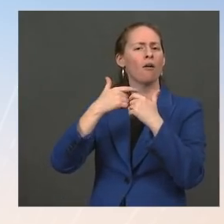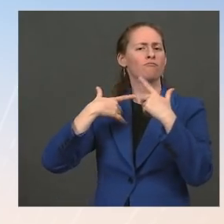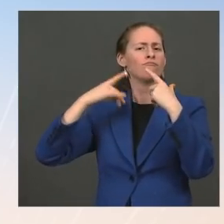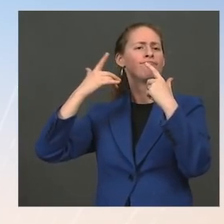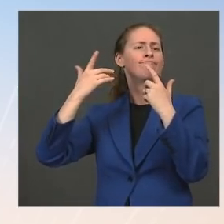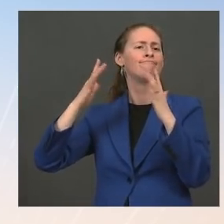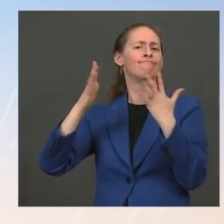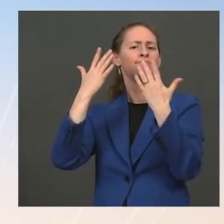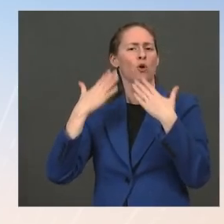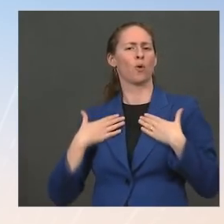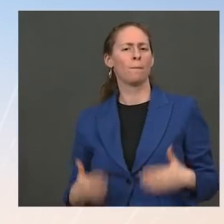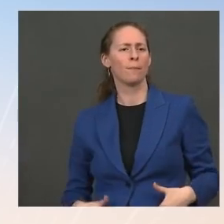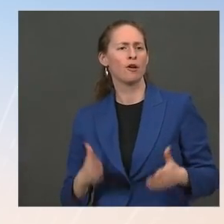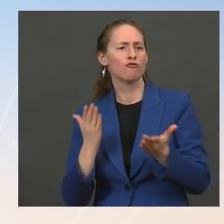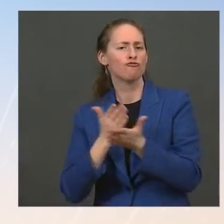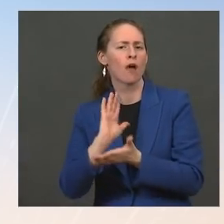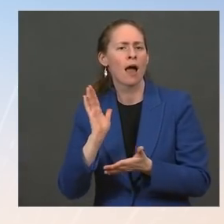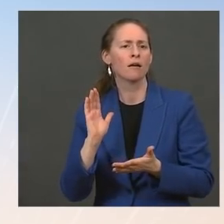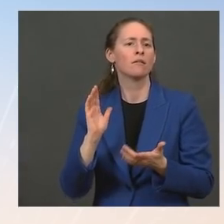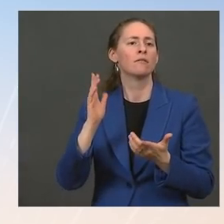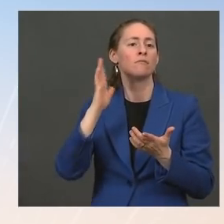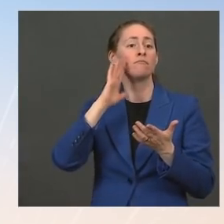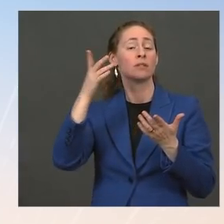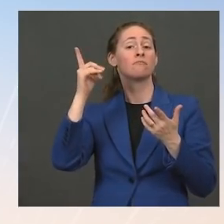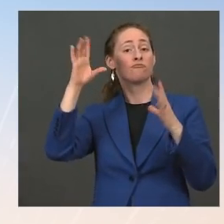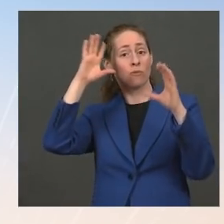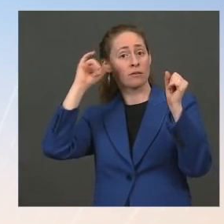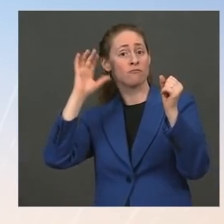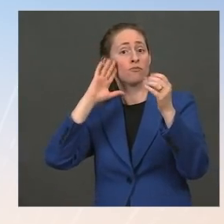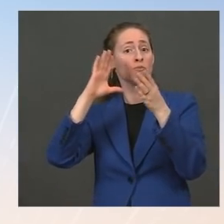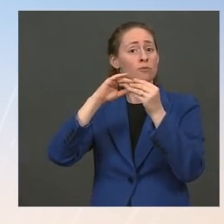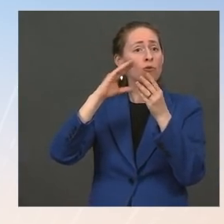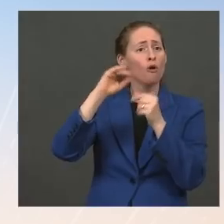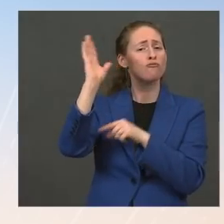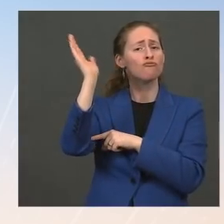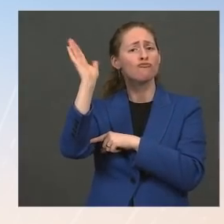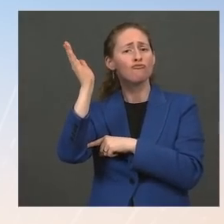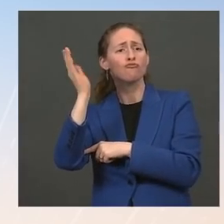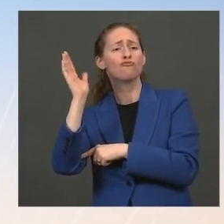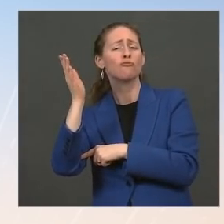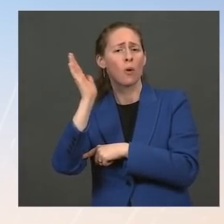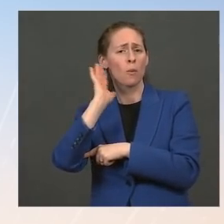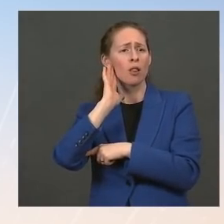and other senior U.S. government officials, plenary sessions with heads of state, and thematic sessions with governmental